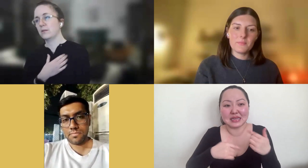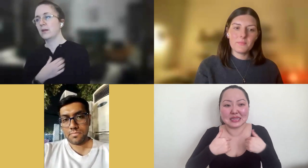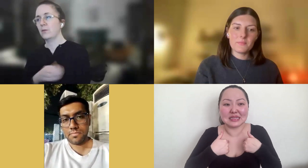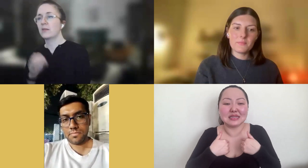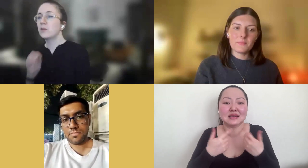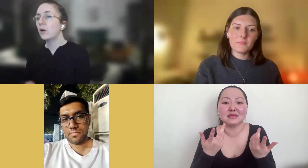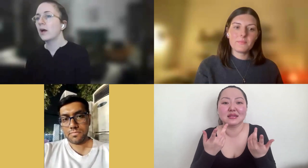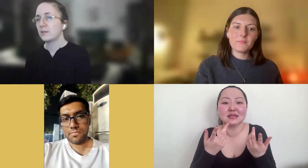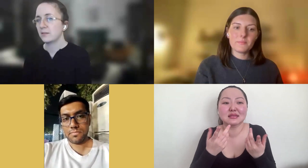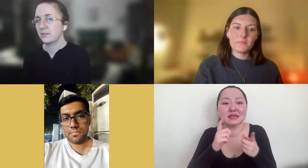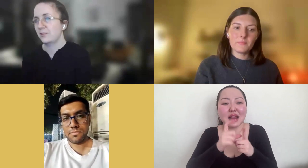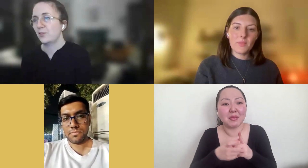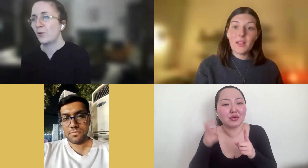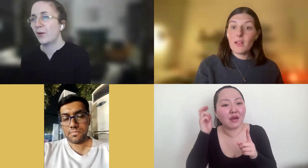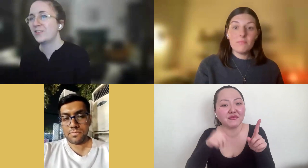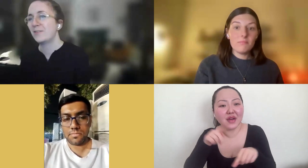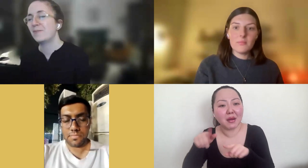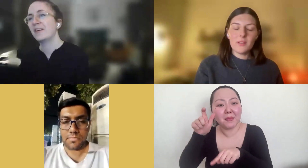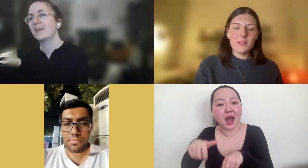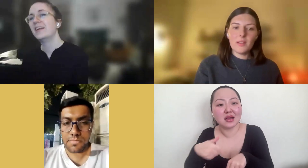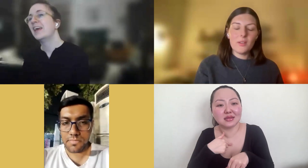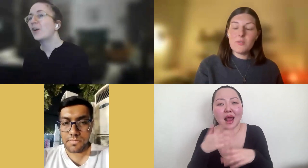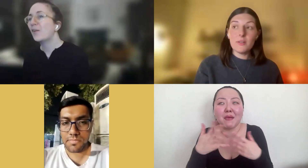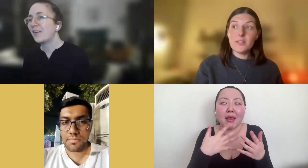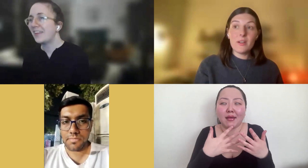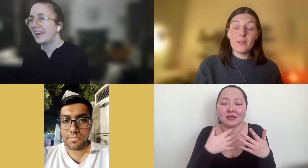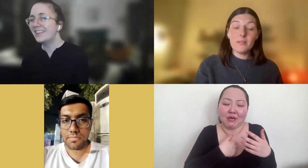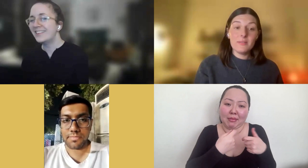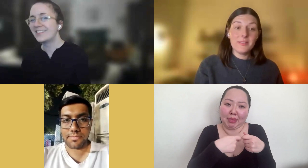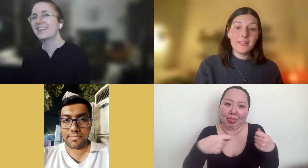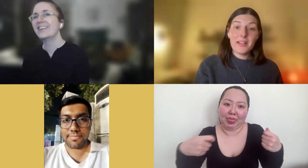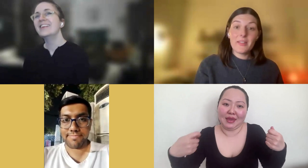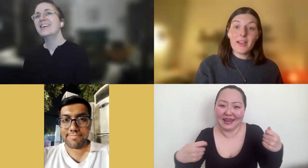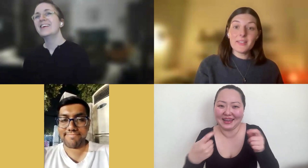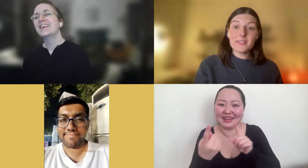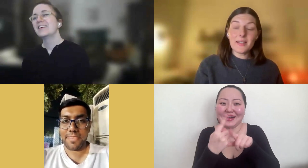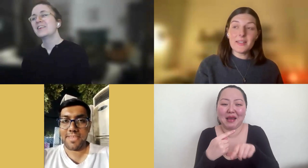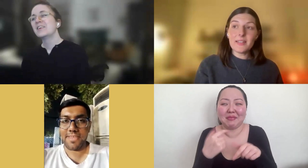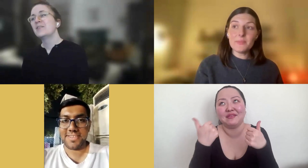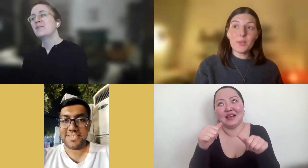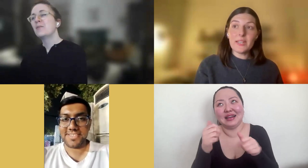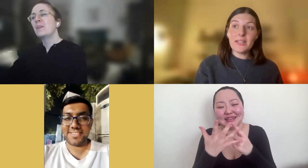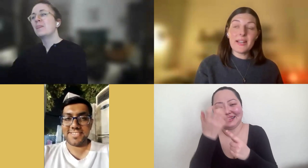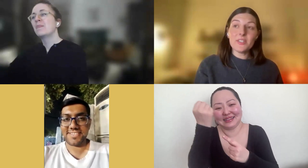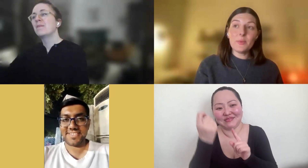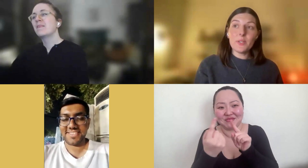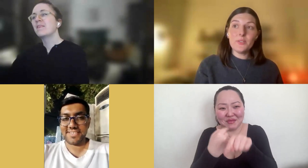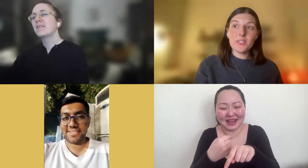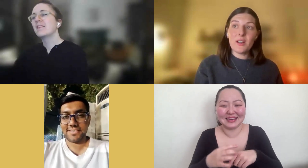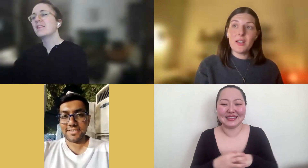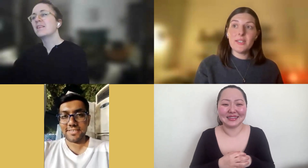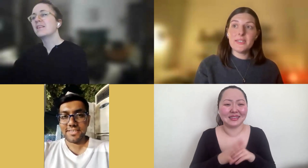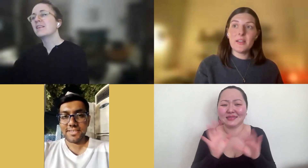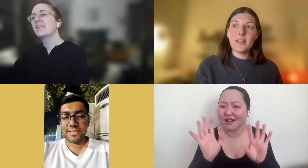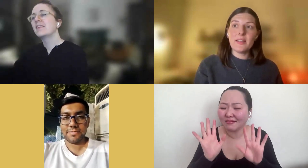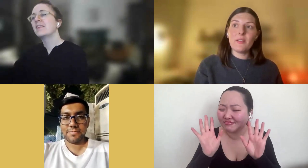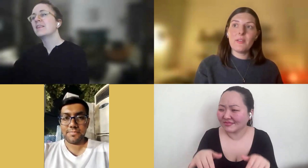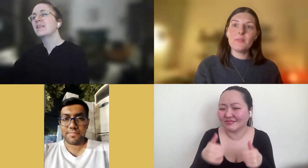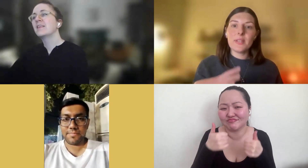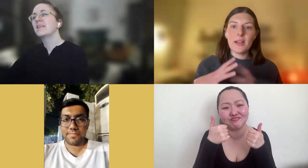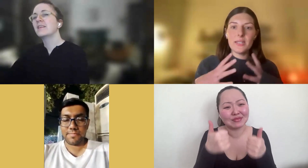person. It is a long answer to your question. It is brilliant. What you highlighted around